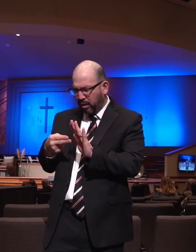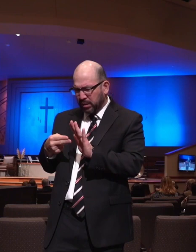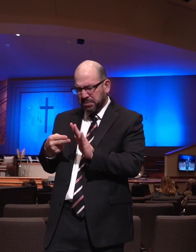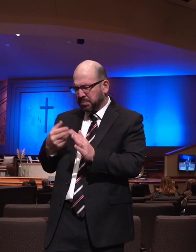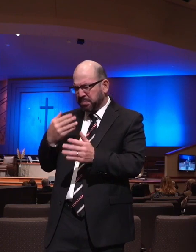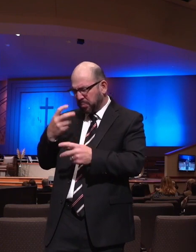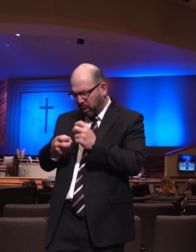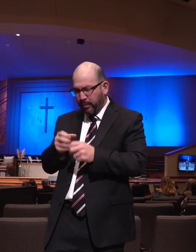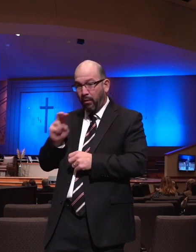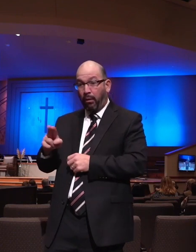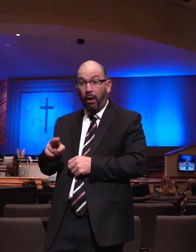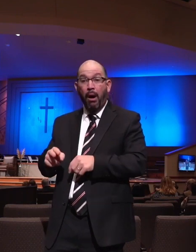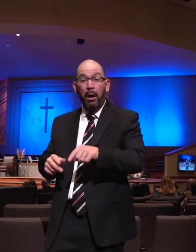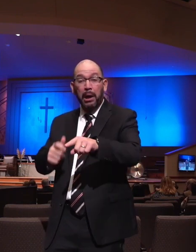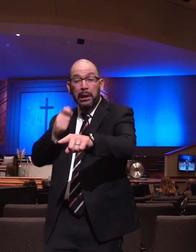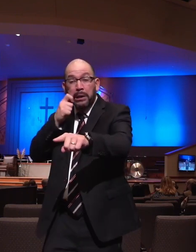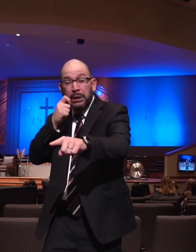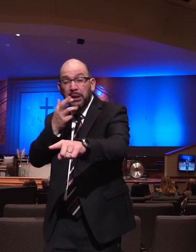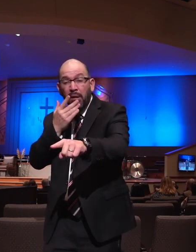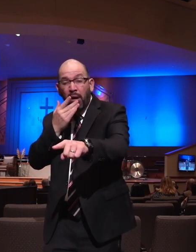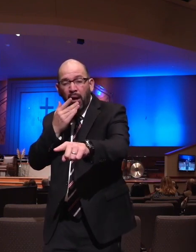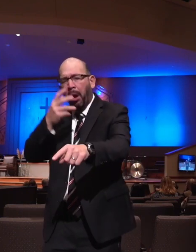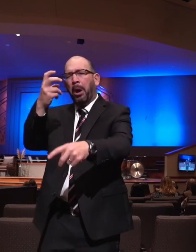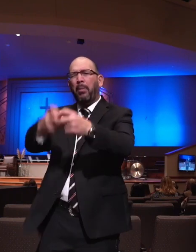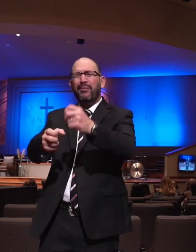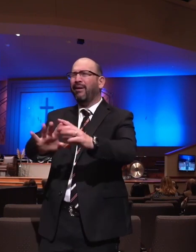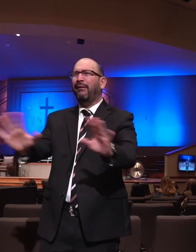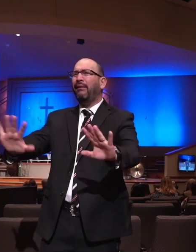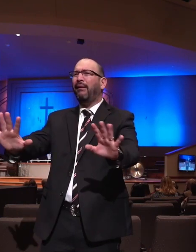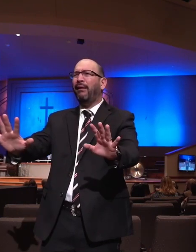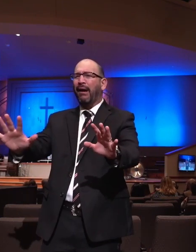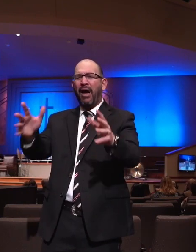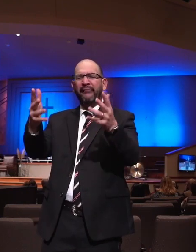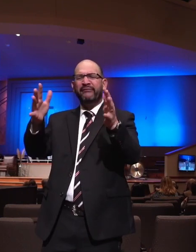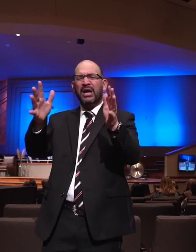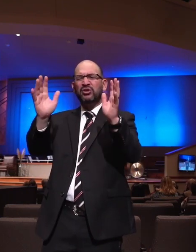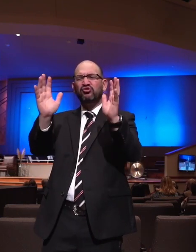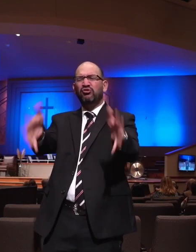we need to get through this stuff man we need to realize it doesn't matter